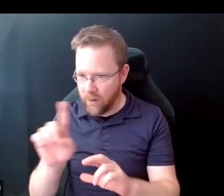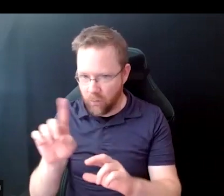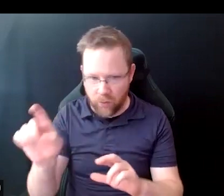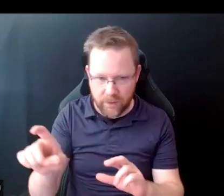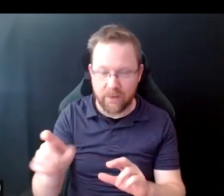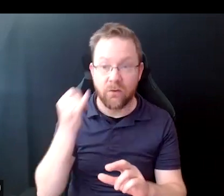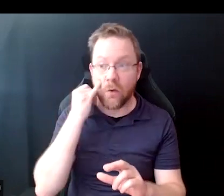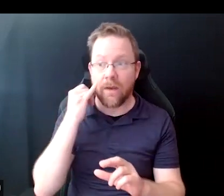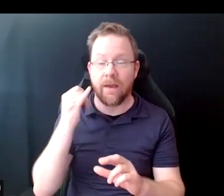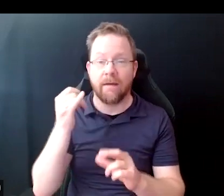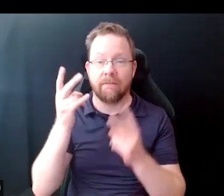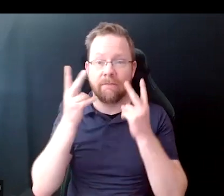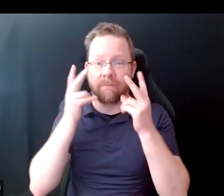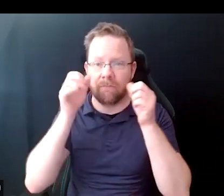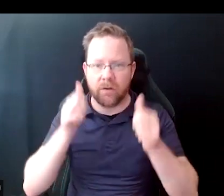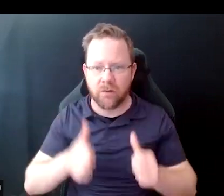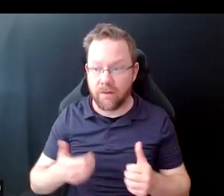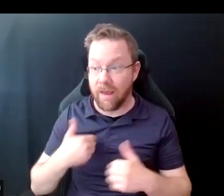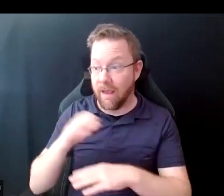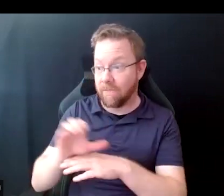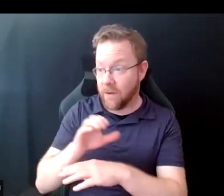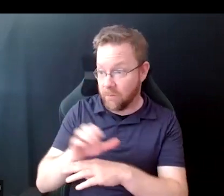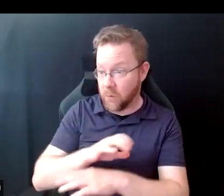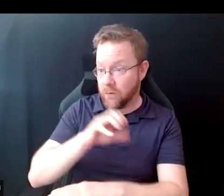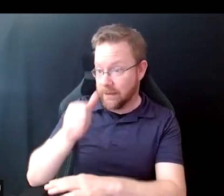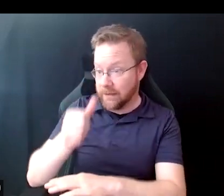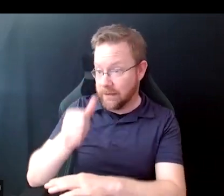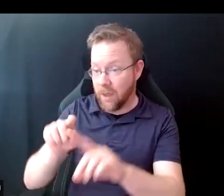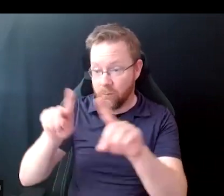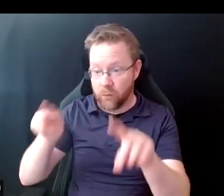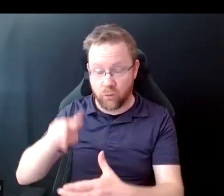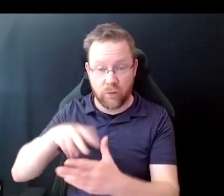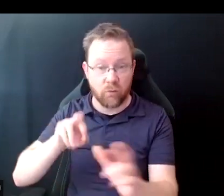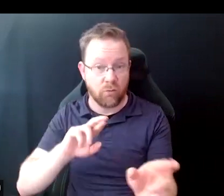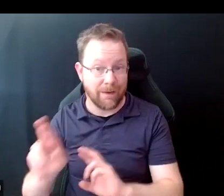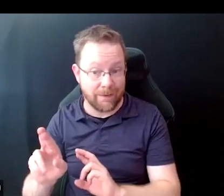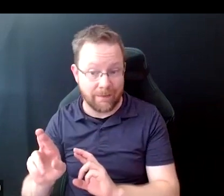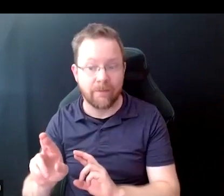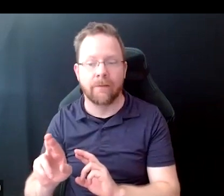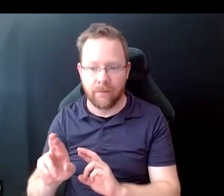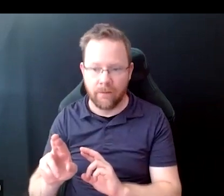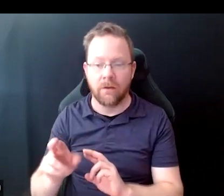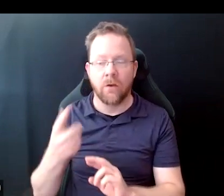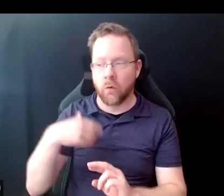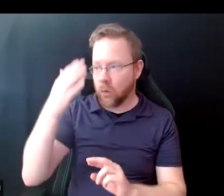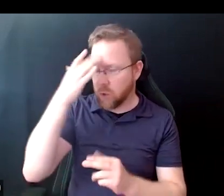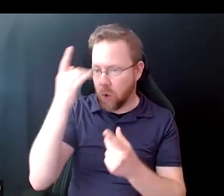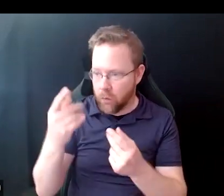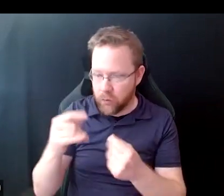If you lose vision, is there a computer with a screen reader in place? Again, if we know what we're doing and we make our environments accessible,